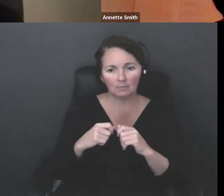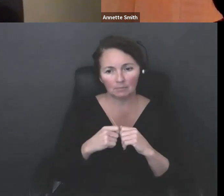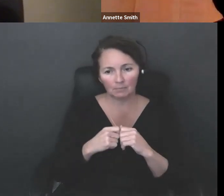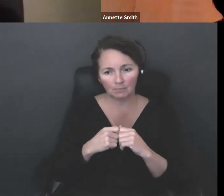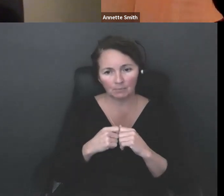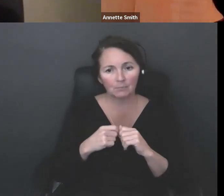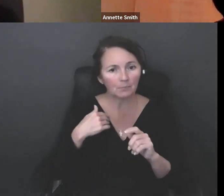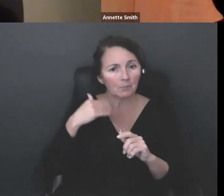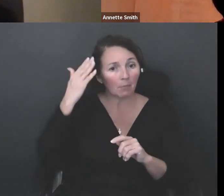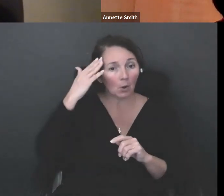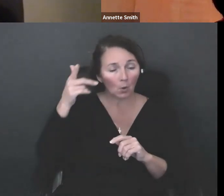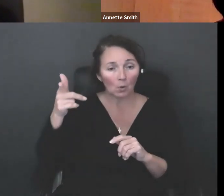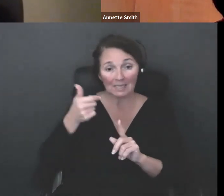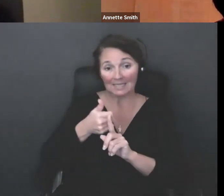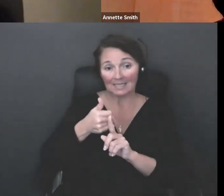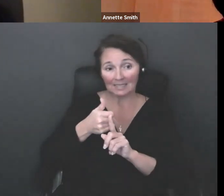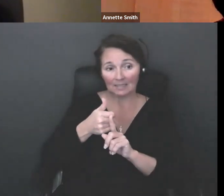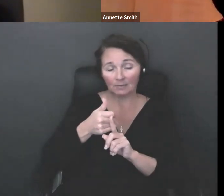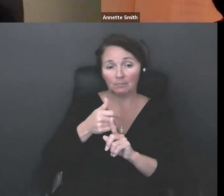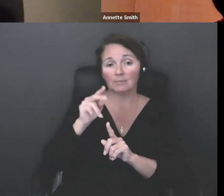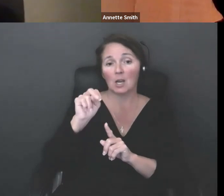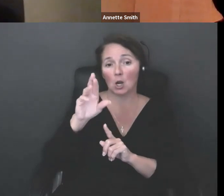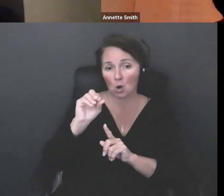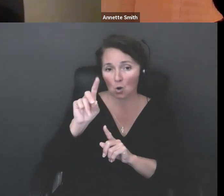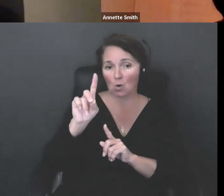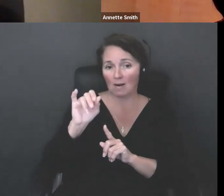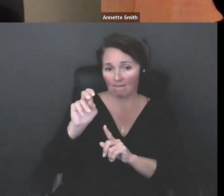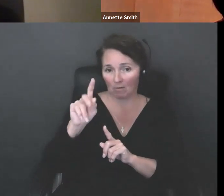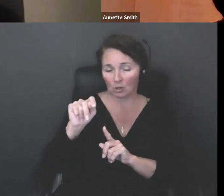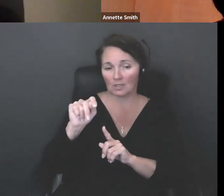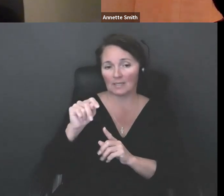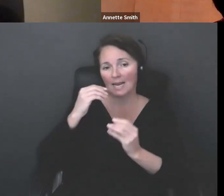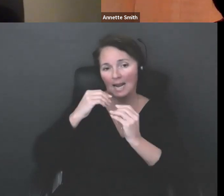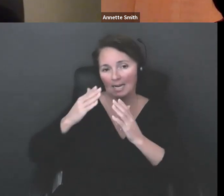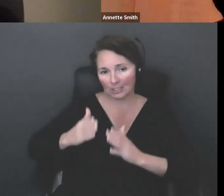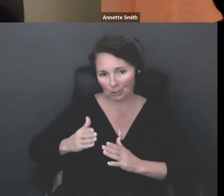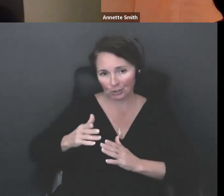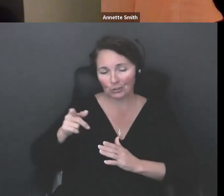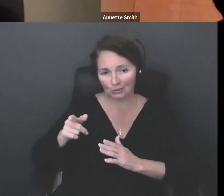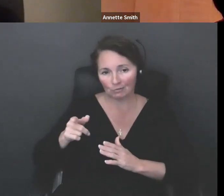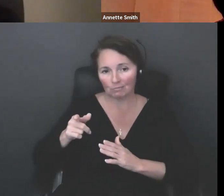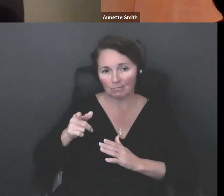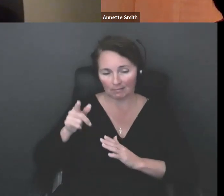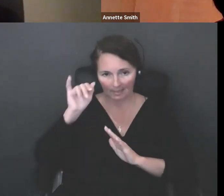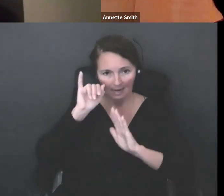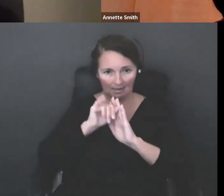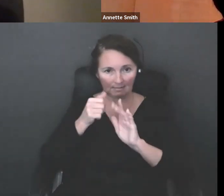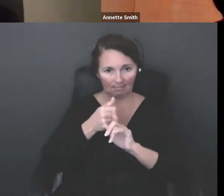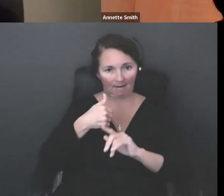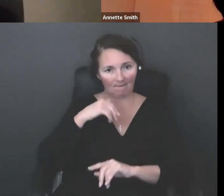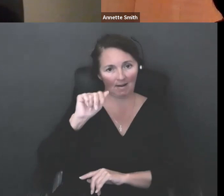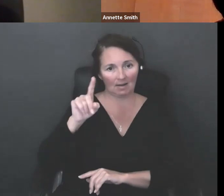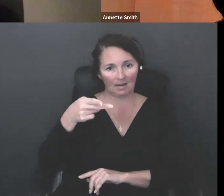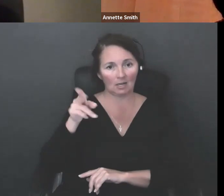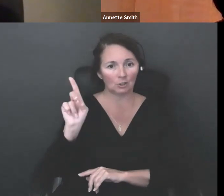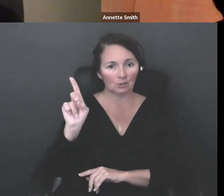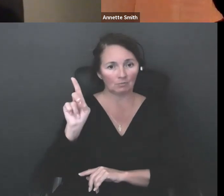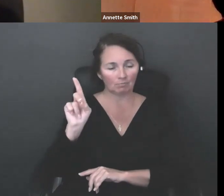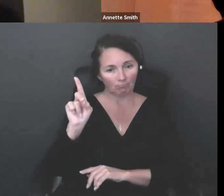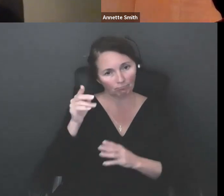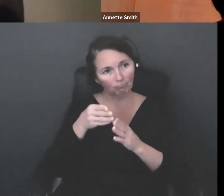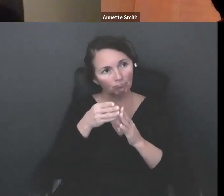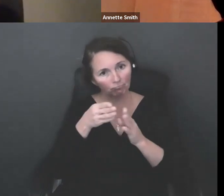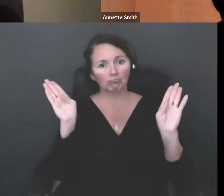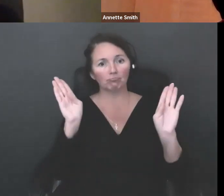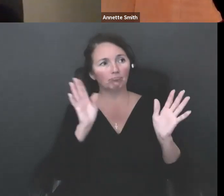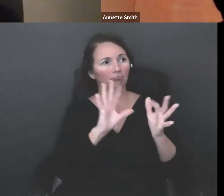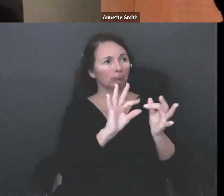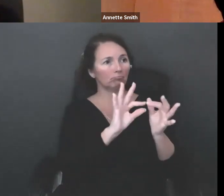I can put that in the